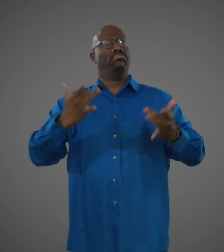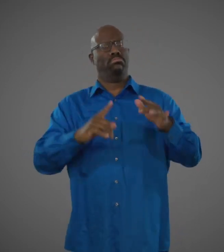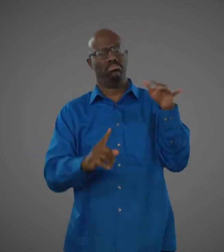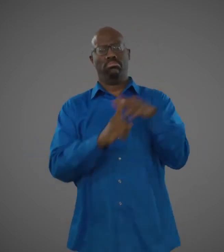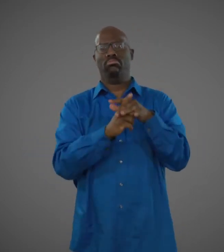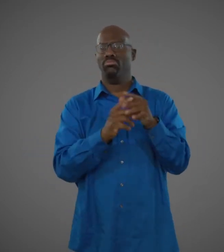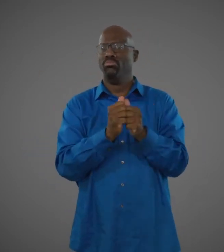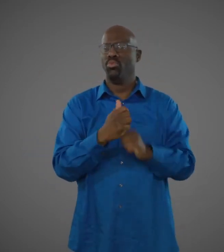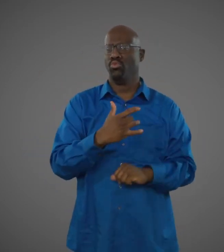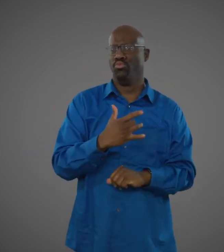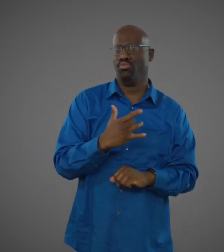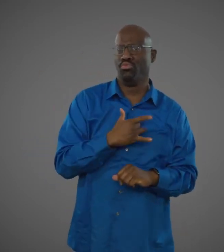at the same time.